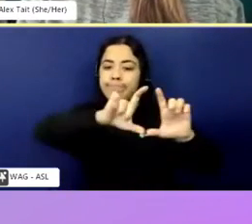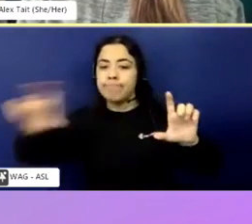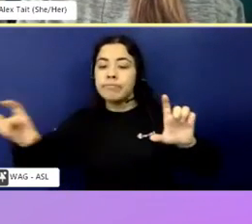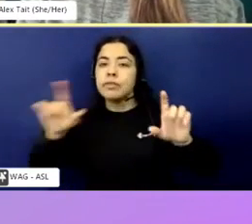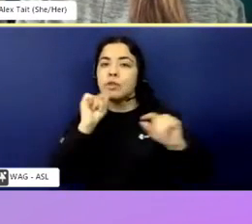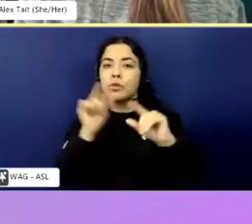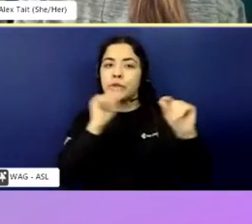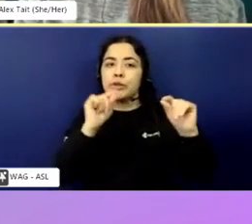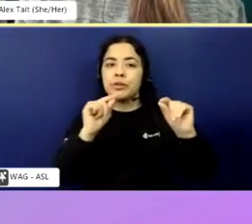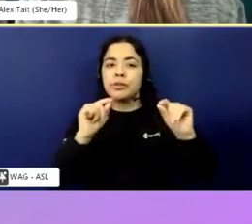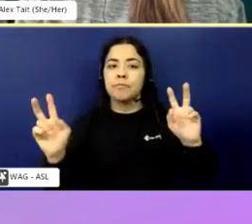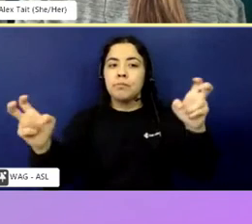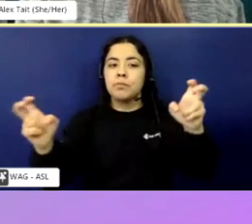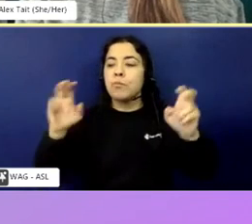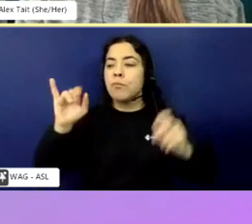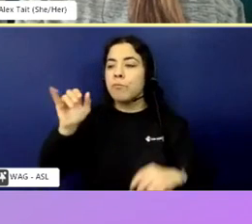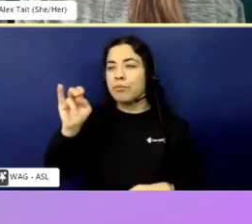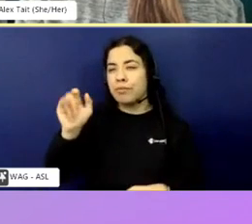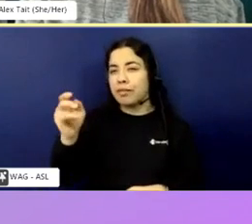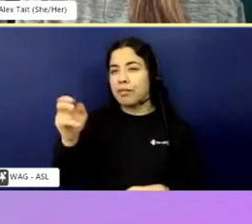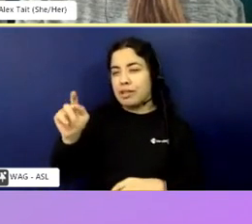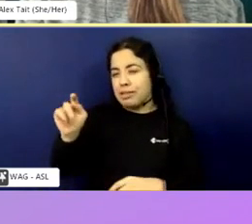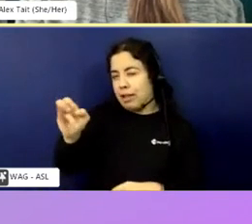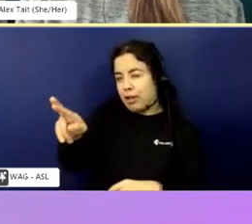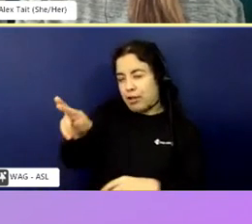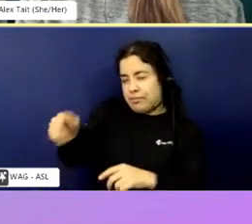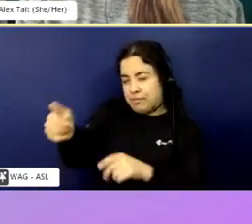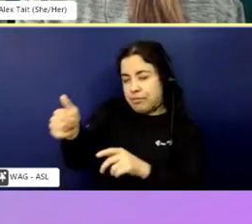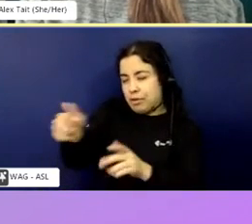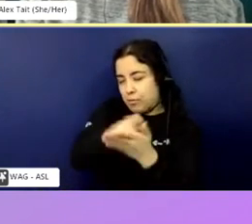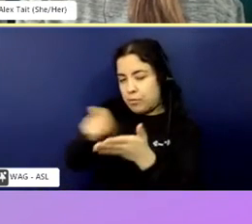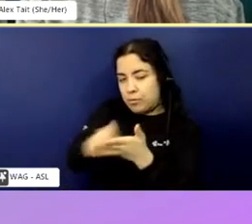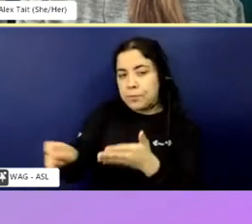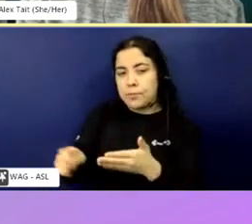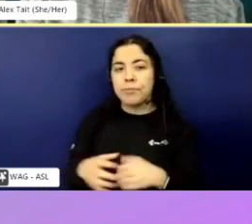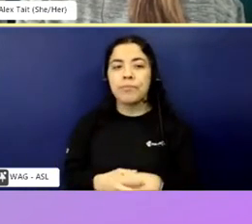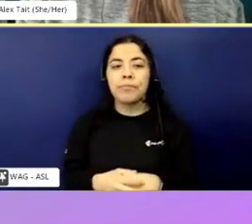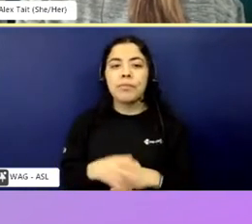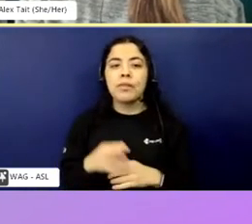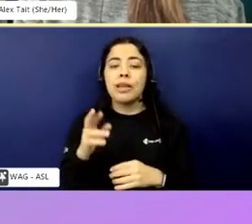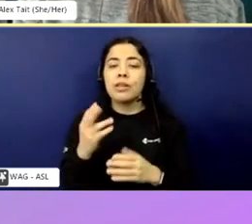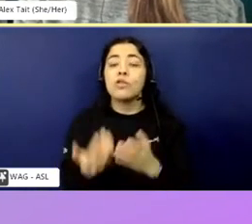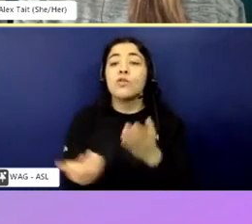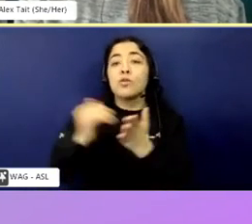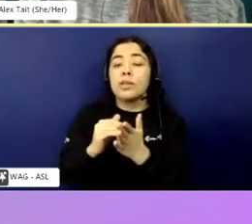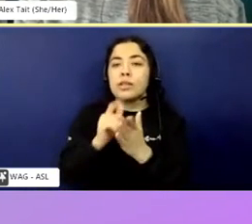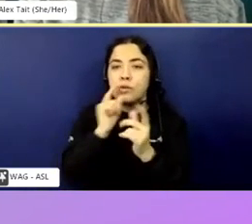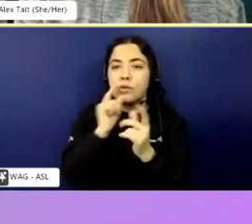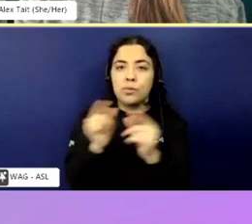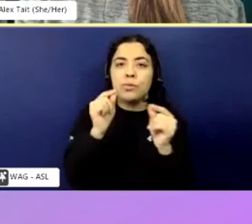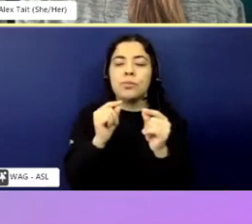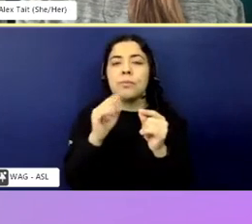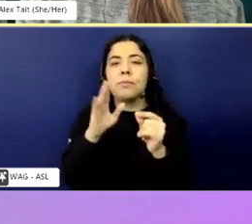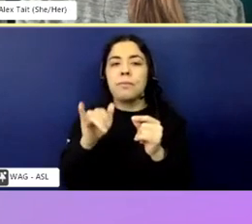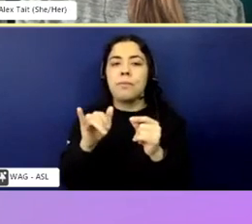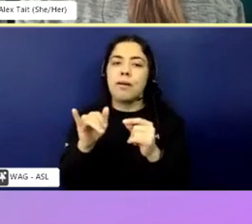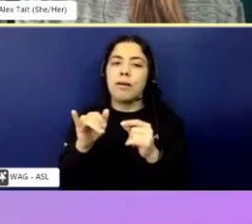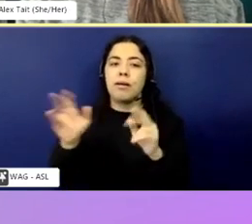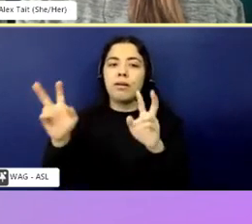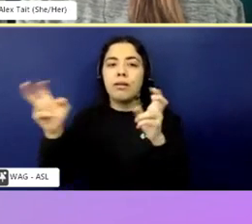On this slide I'm showing an image of a tweet from a person named Jonathan Taylor that has been retweeted by